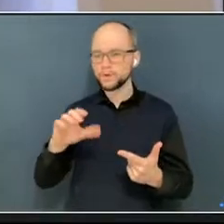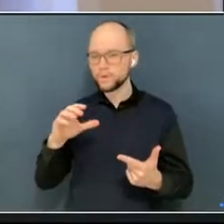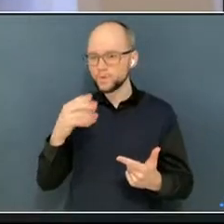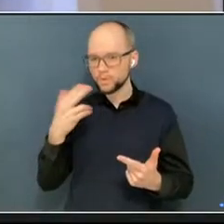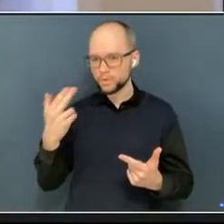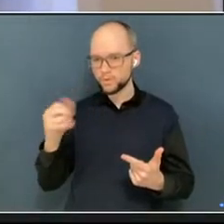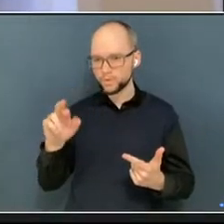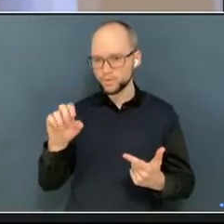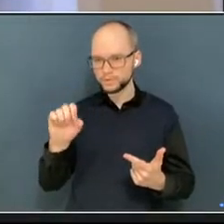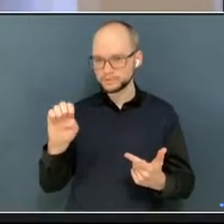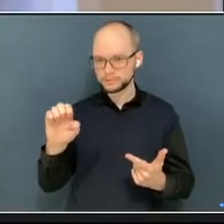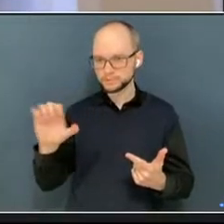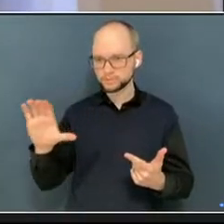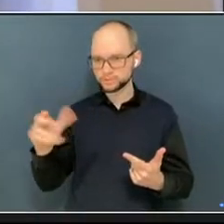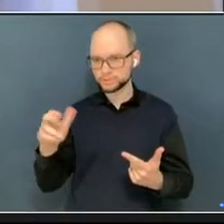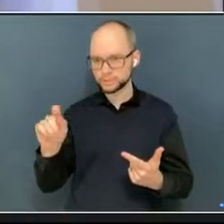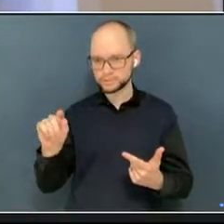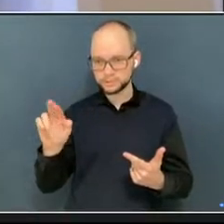they do still stand, yes?